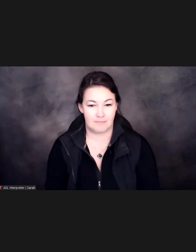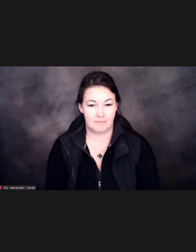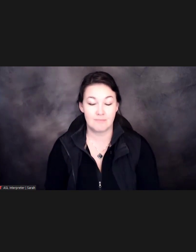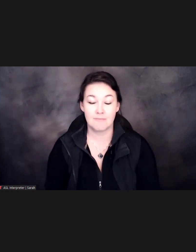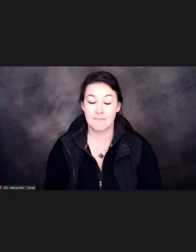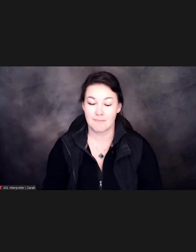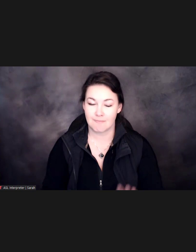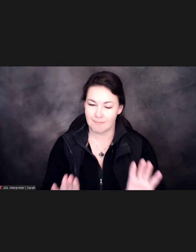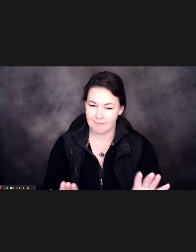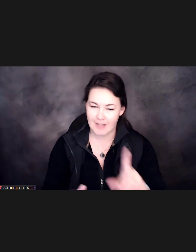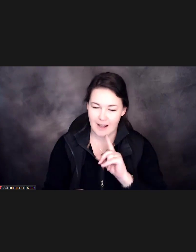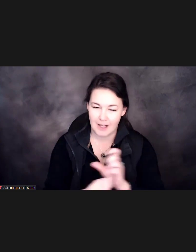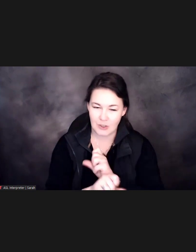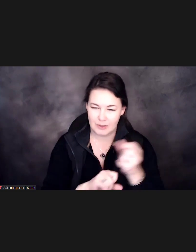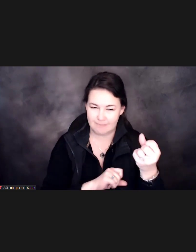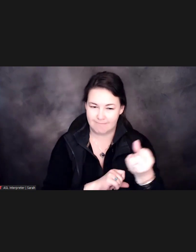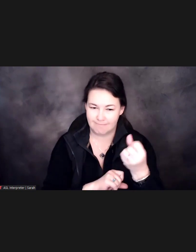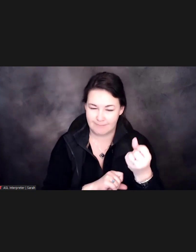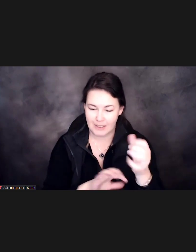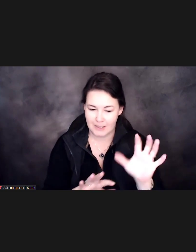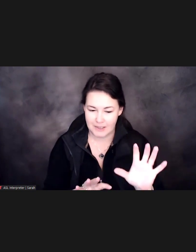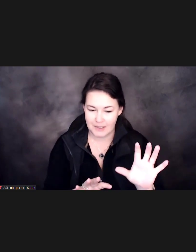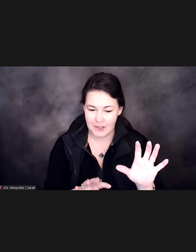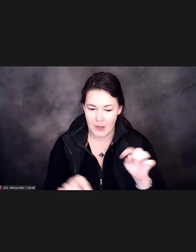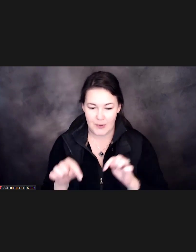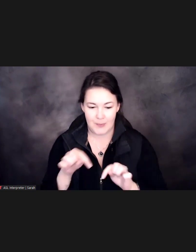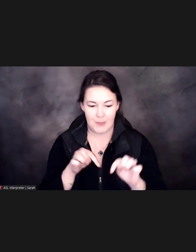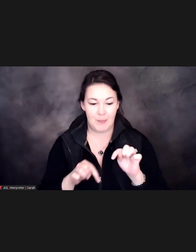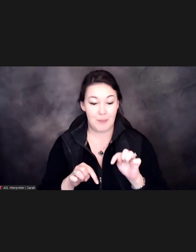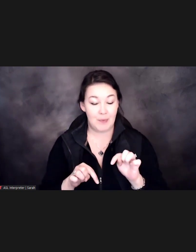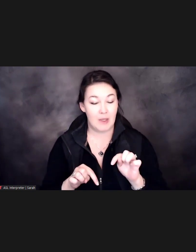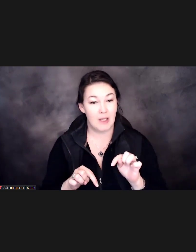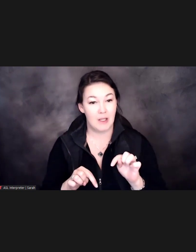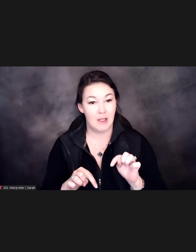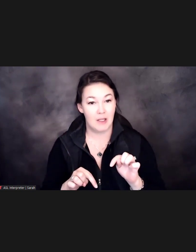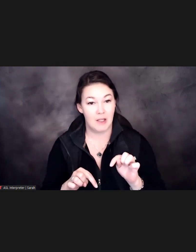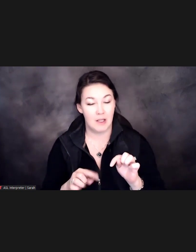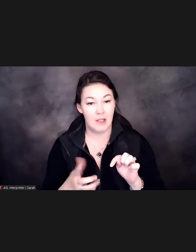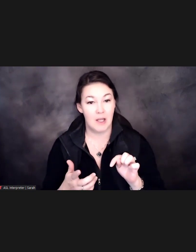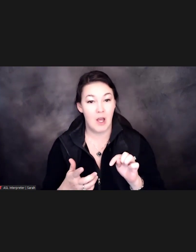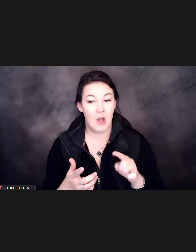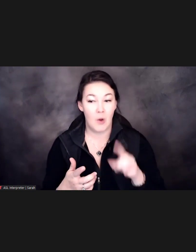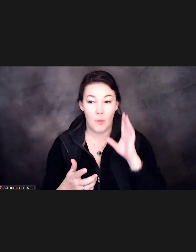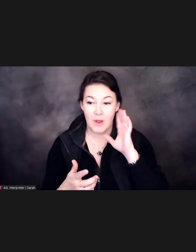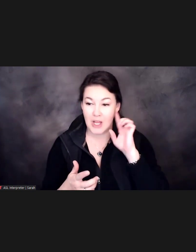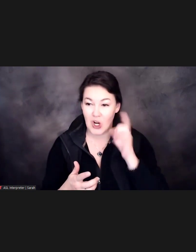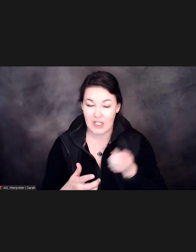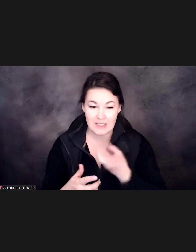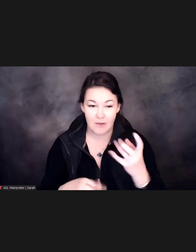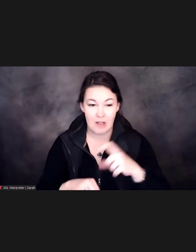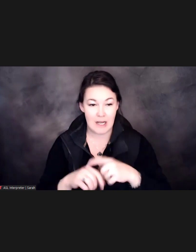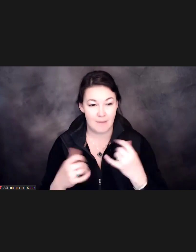You know, before I do that, one of the things that you're going to hear us say several times today is that we really want to make sure